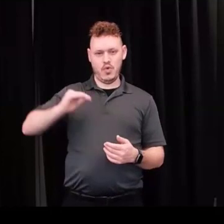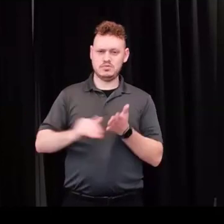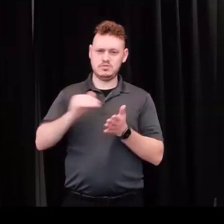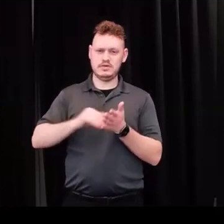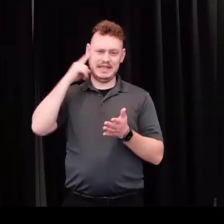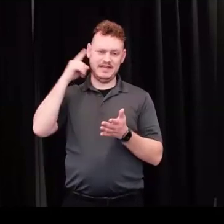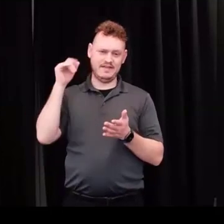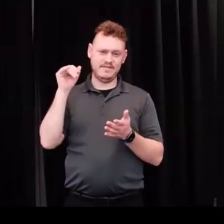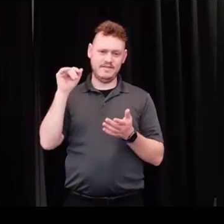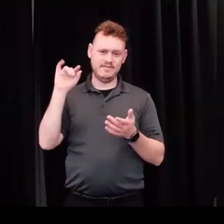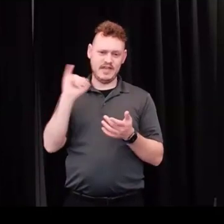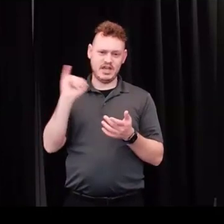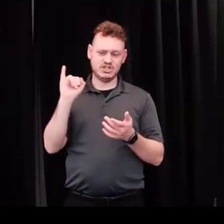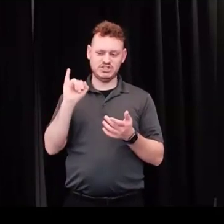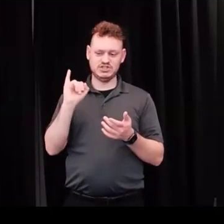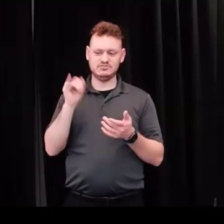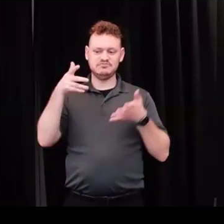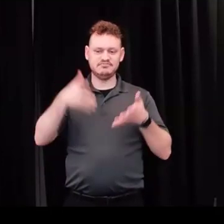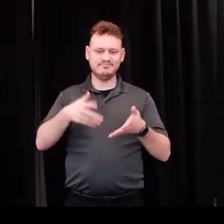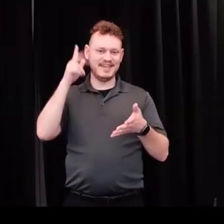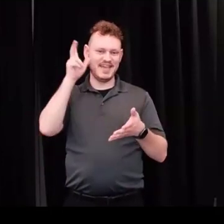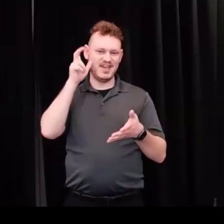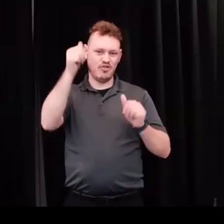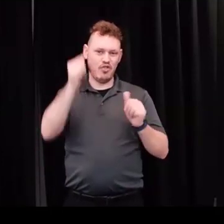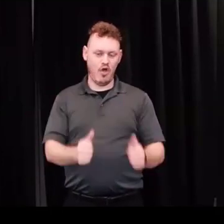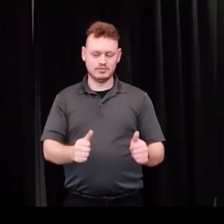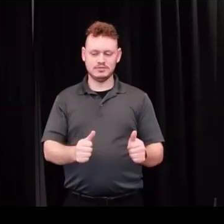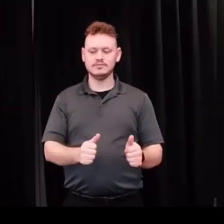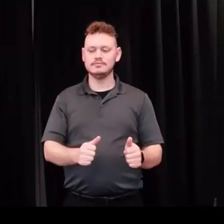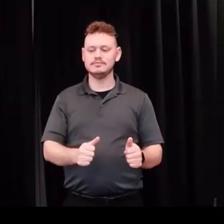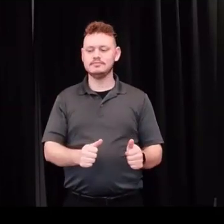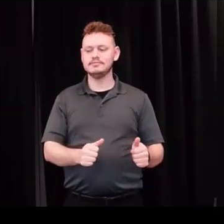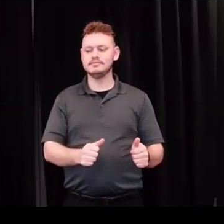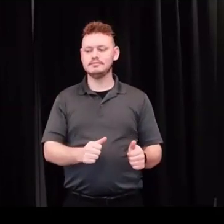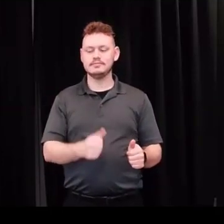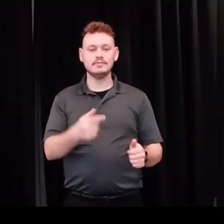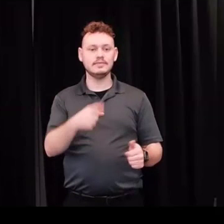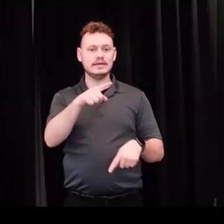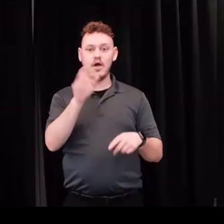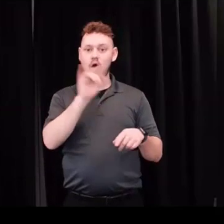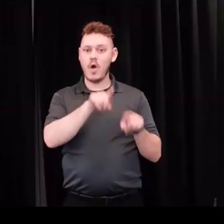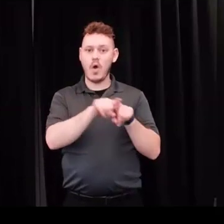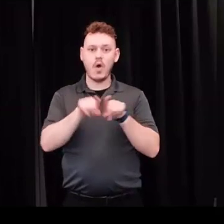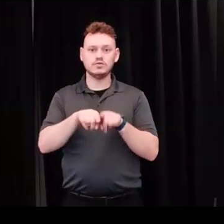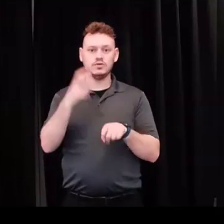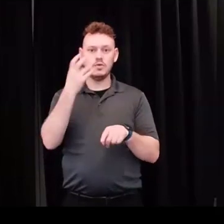hearing loss. And we also know that he has a blue and yellow color deficiency. So, we're